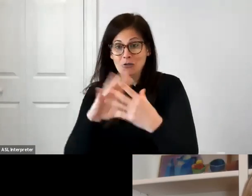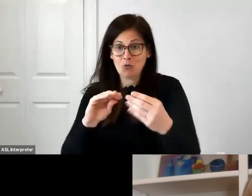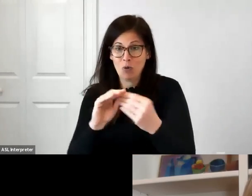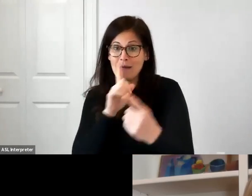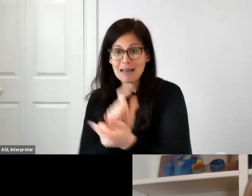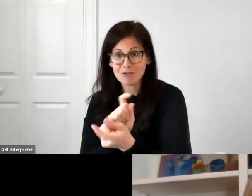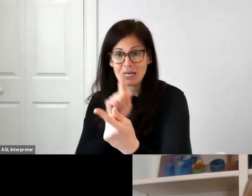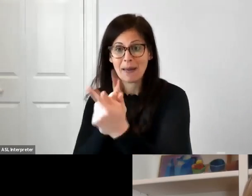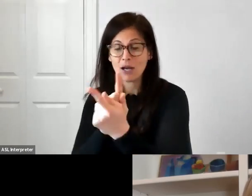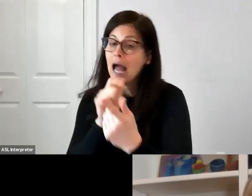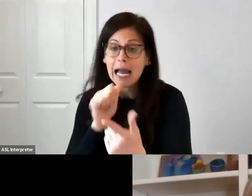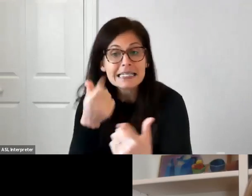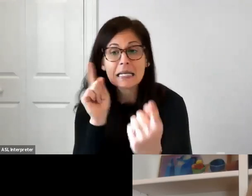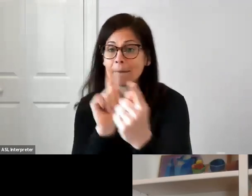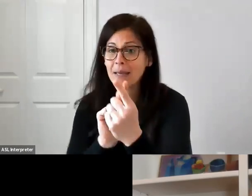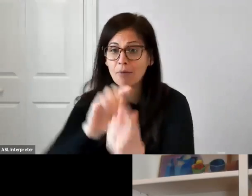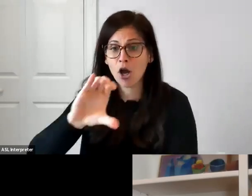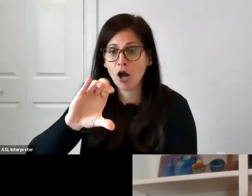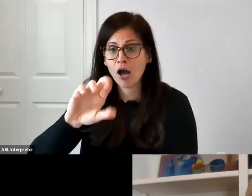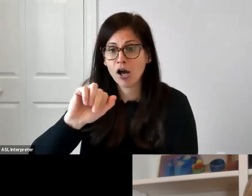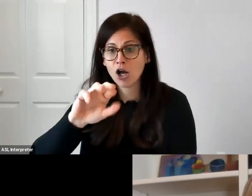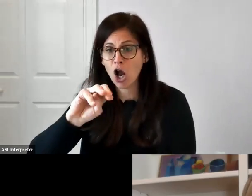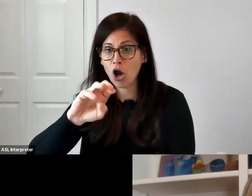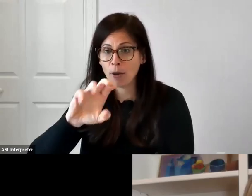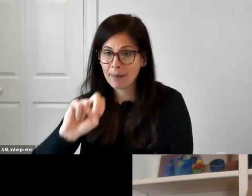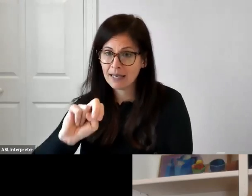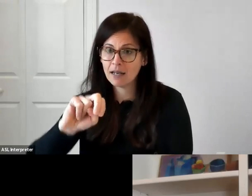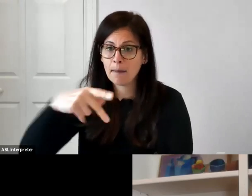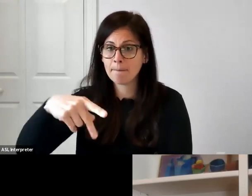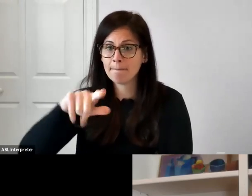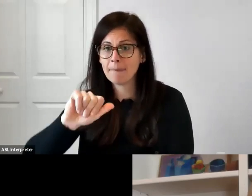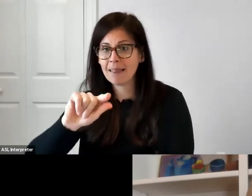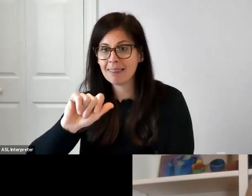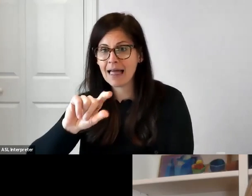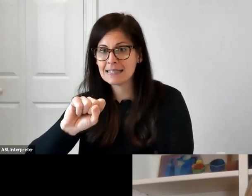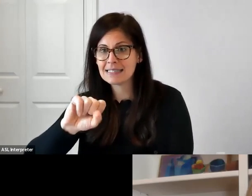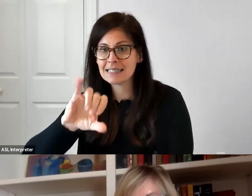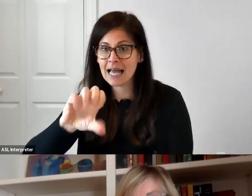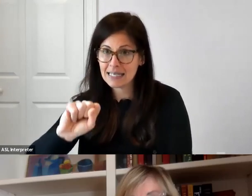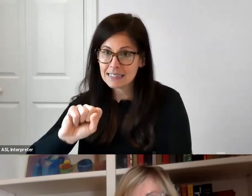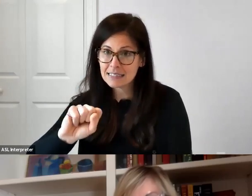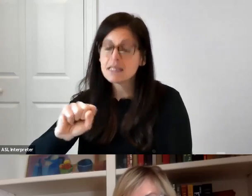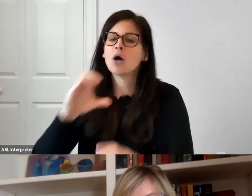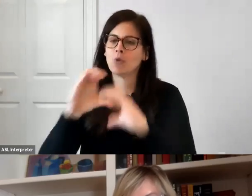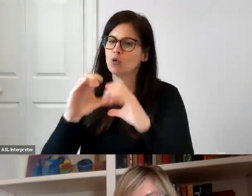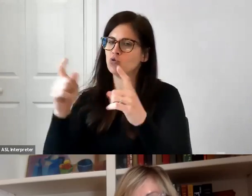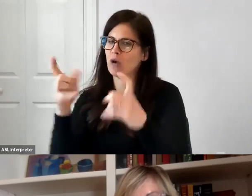Carmen Plazas, who is our communications director, was at a street festival last summer,